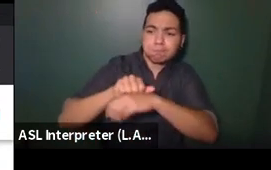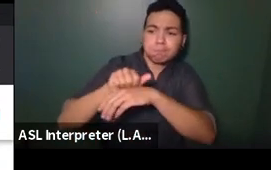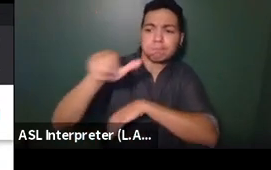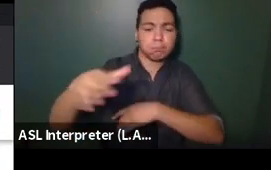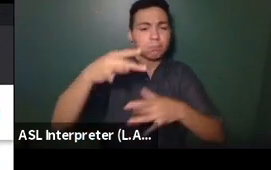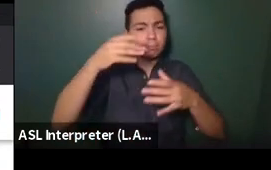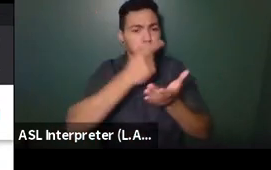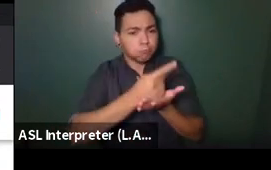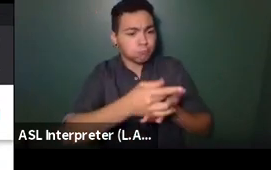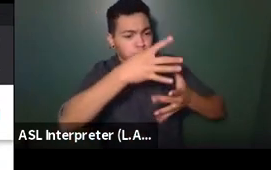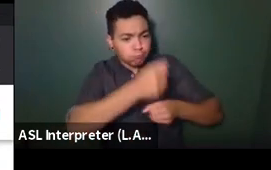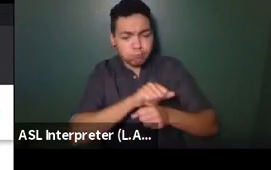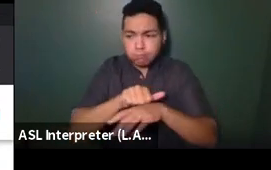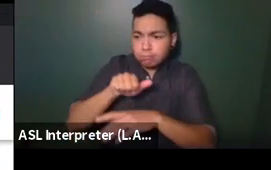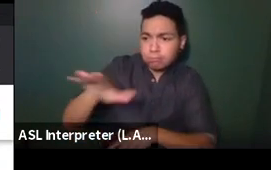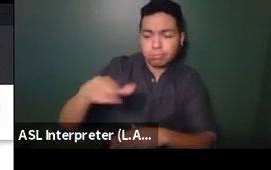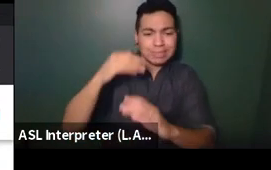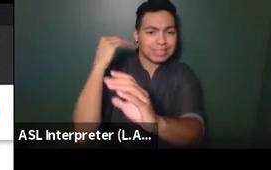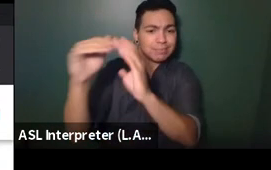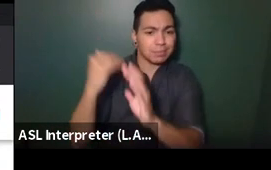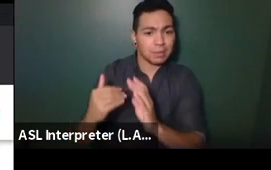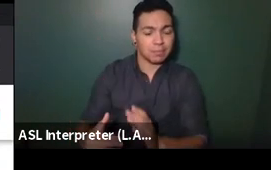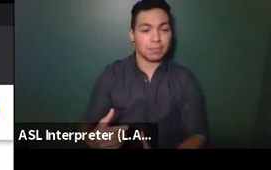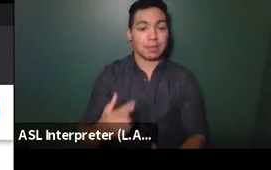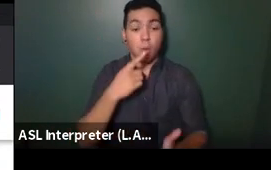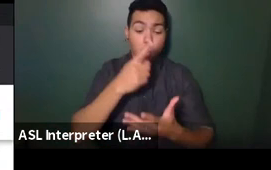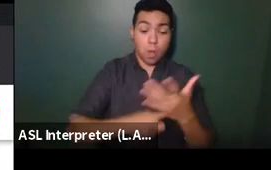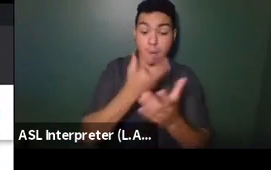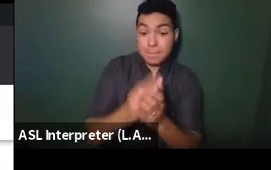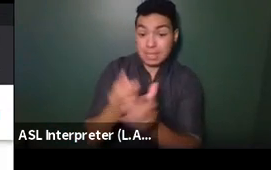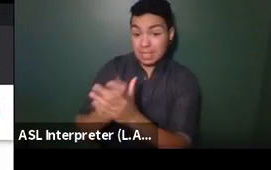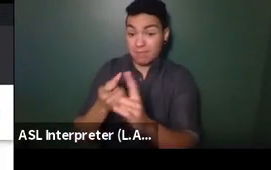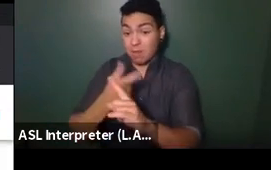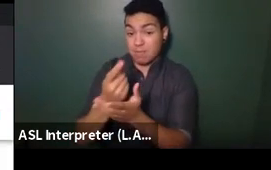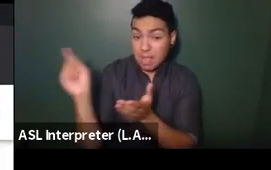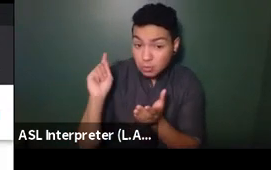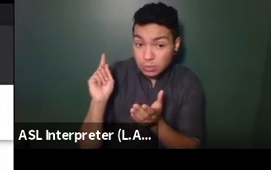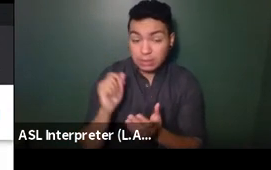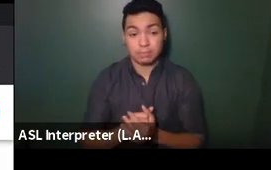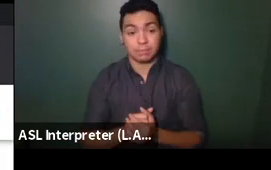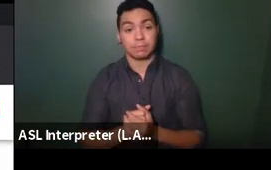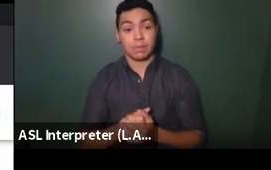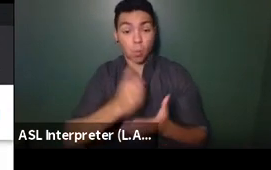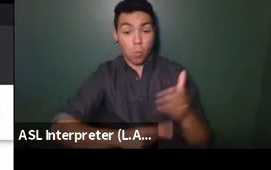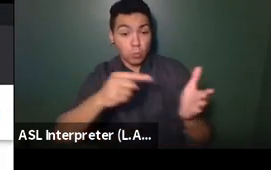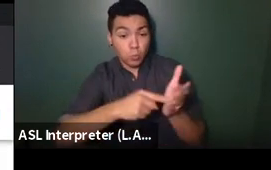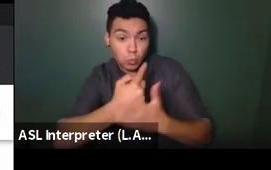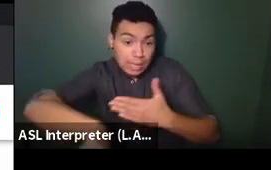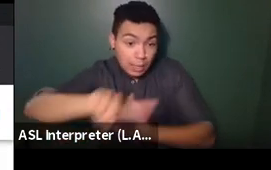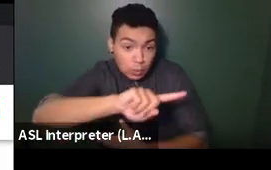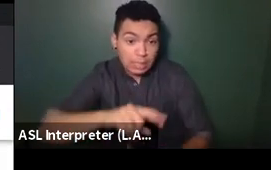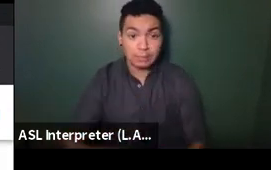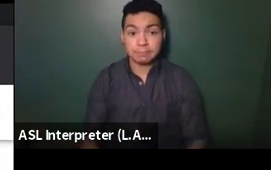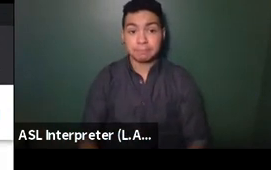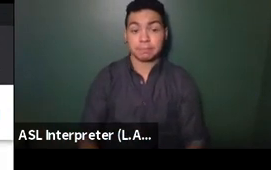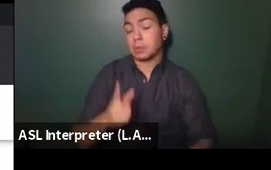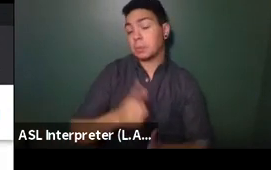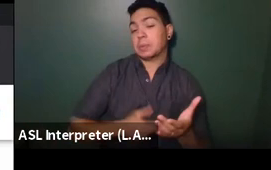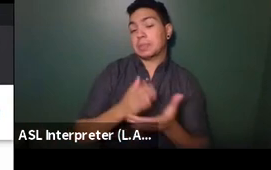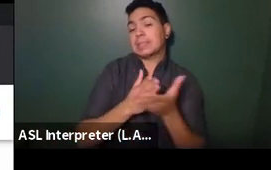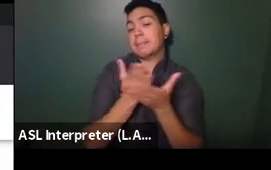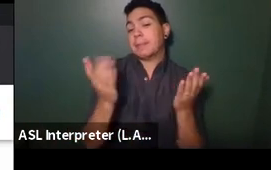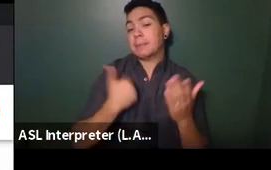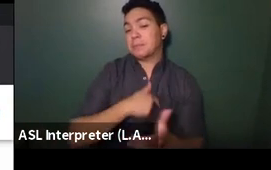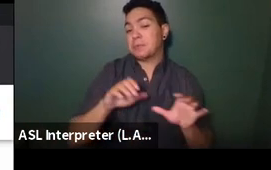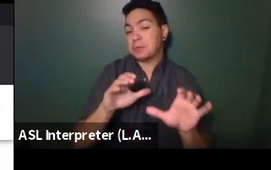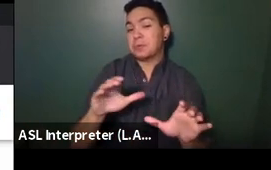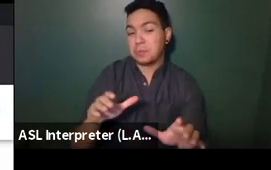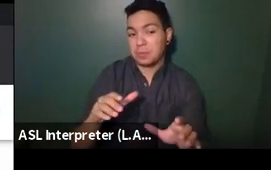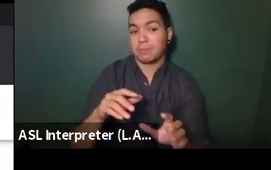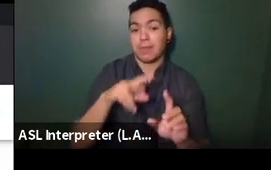Katherine Livick - ESD 112: about their student. It says, here's what they're missing from last week. Here's what's due next week. And here are some things that were assigned in their various classes.